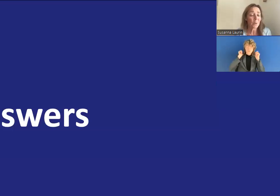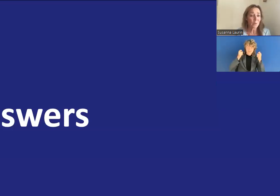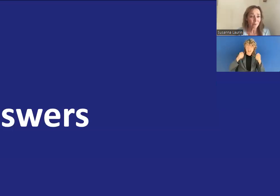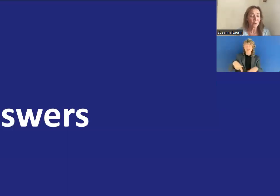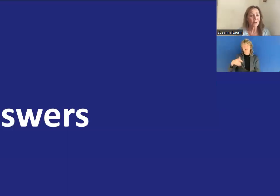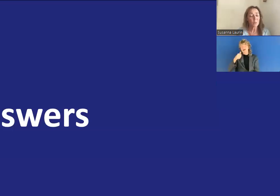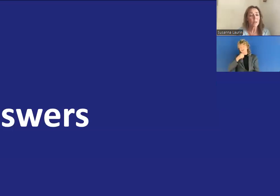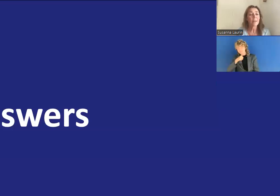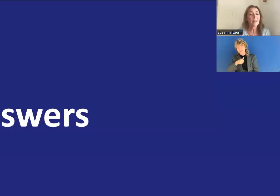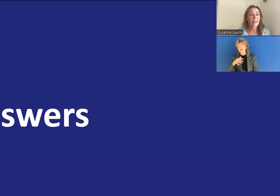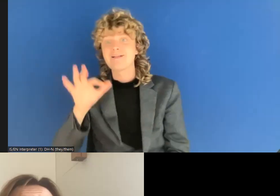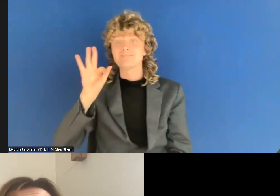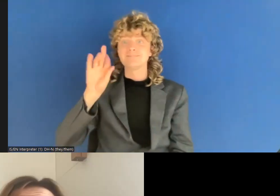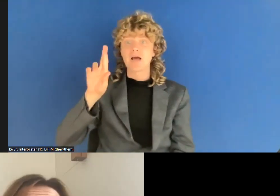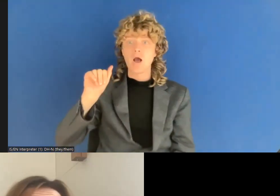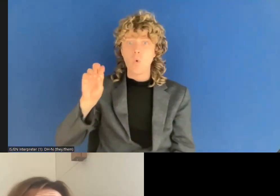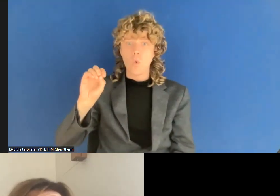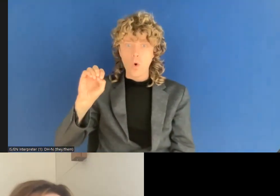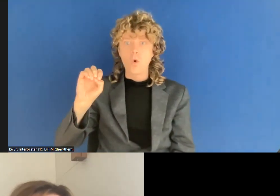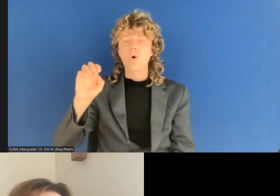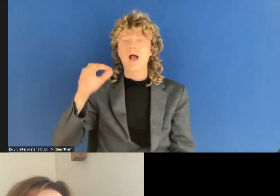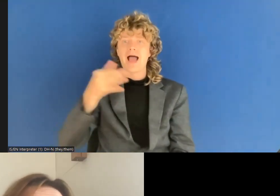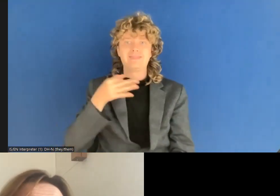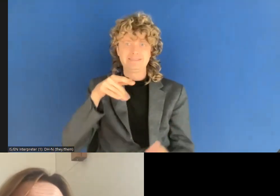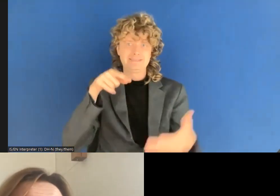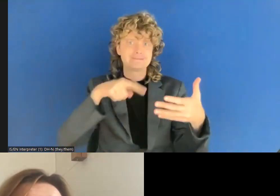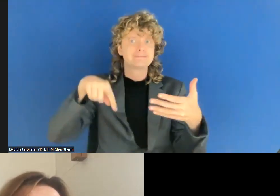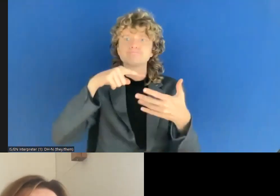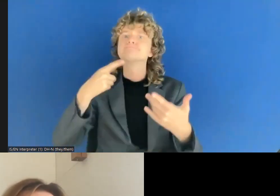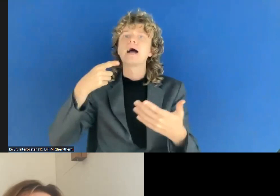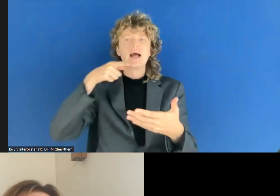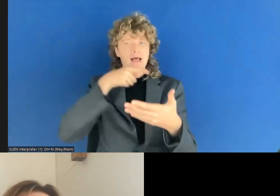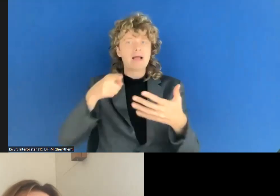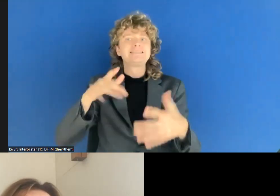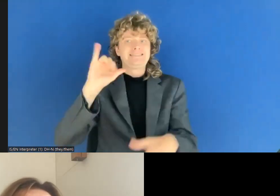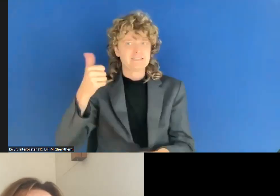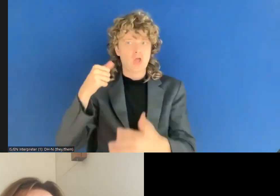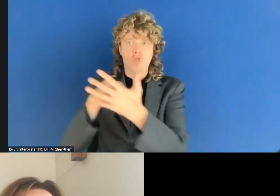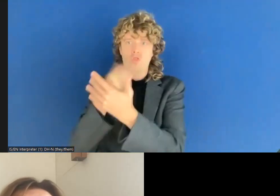what I was referring to and I would really like to go to Greenland to look for members very actively.